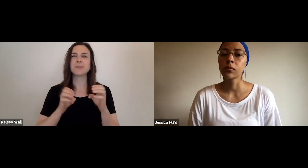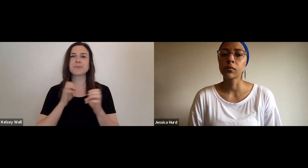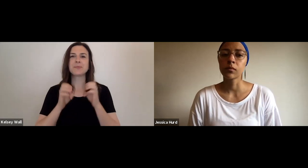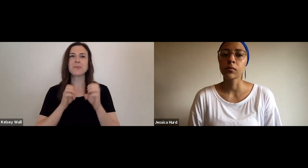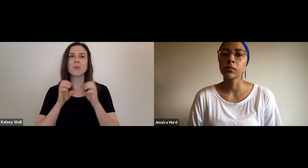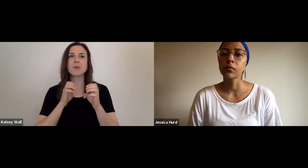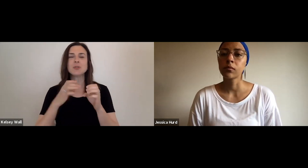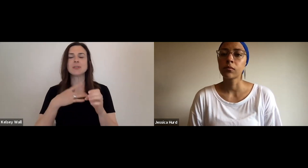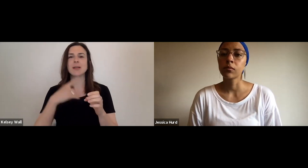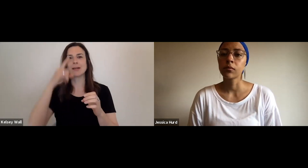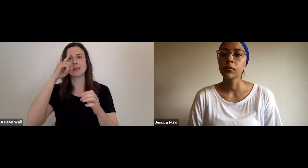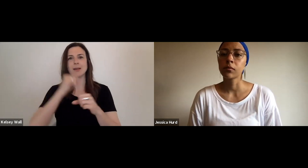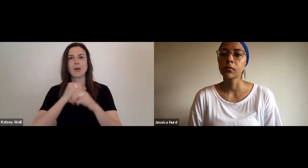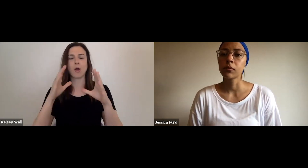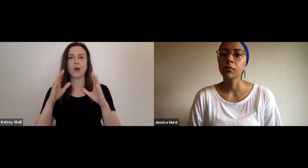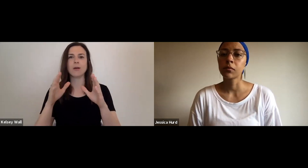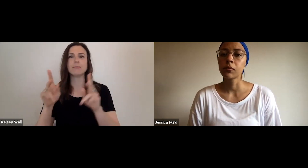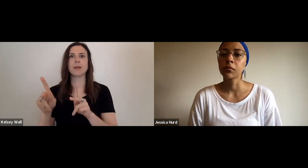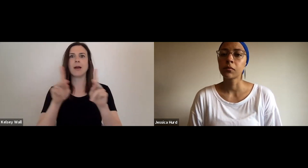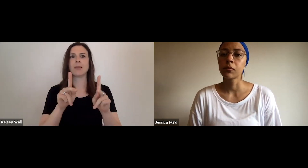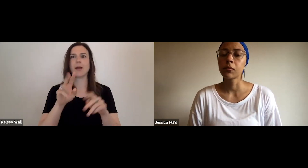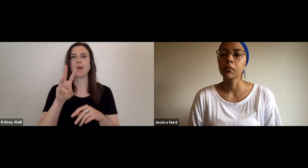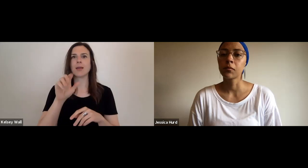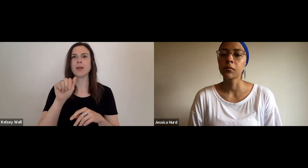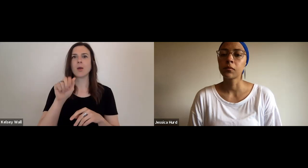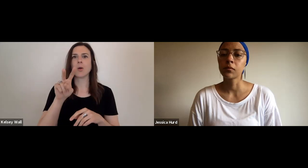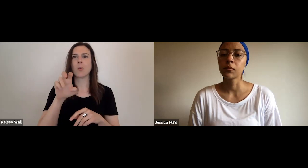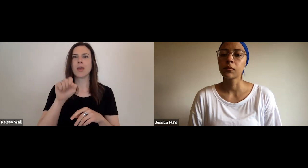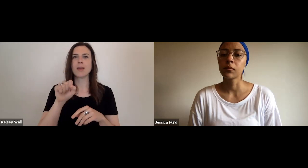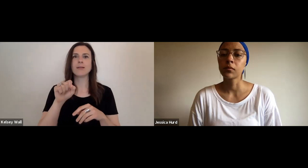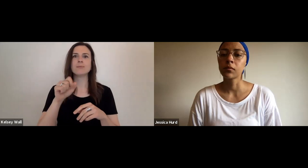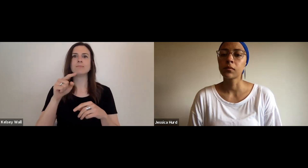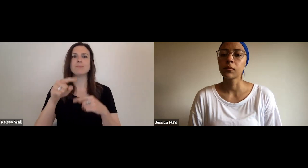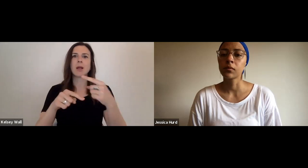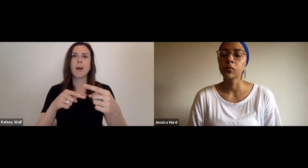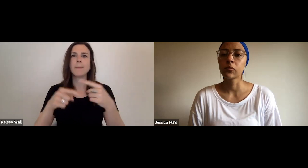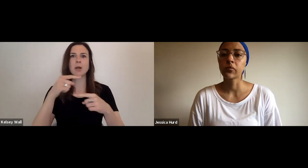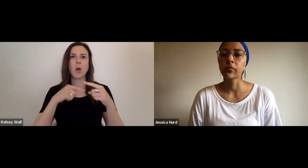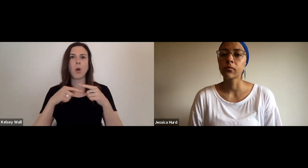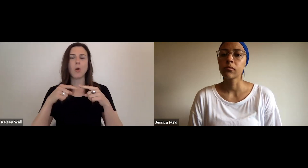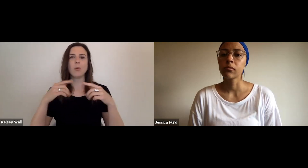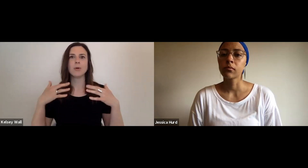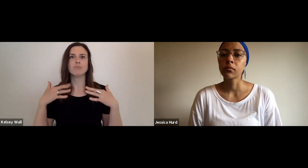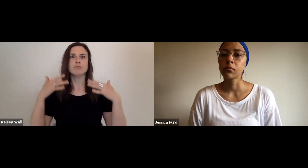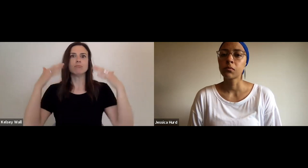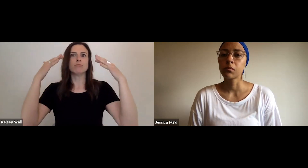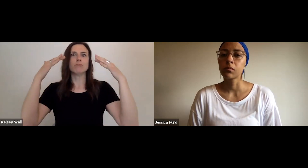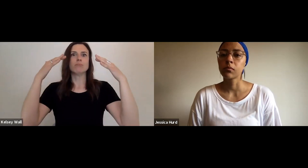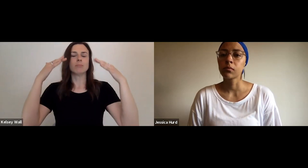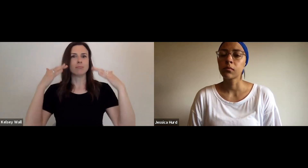Right now, I want to talk about waves, like ocean waves. So, imagine you're a person that's in a wave,